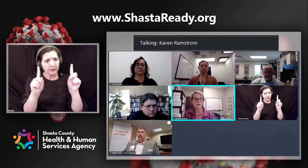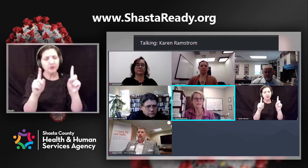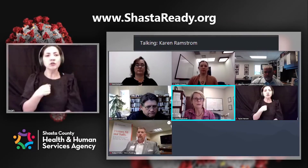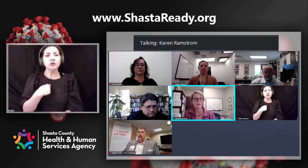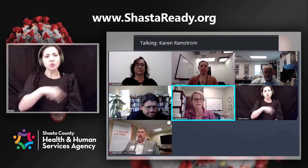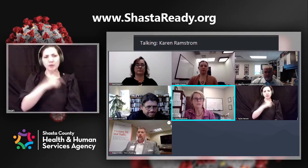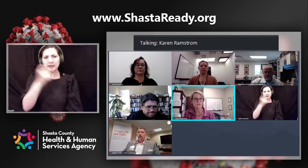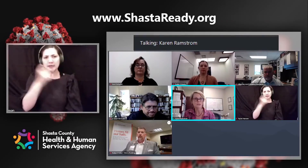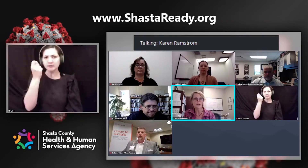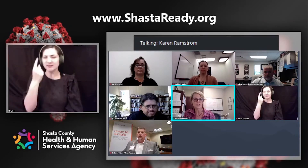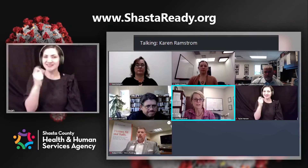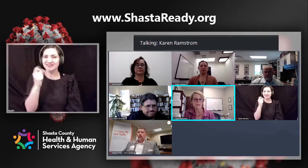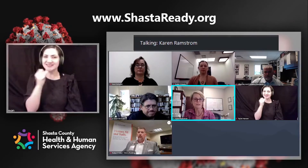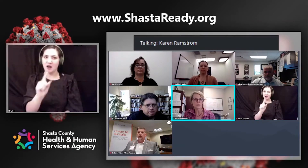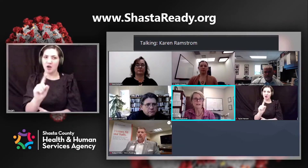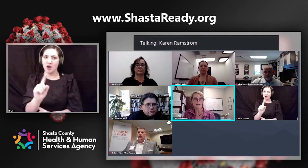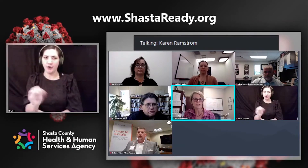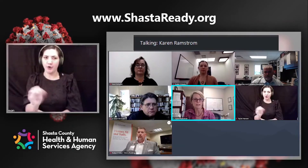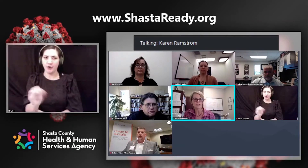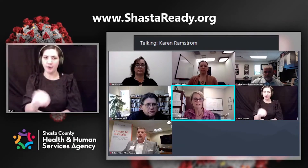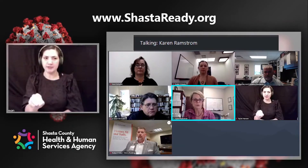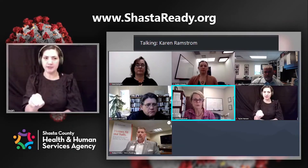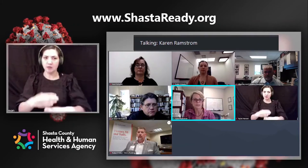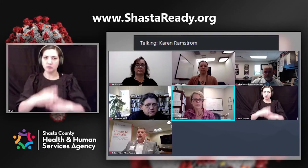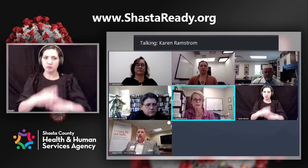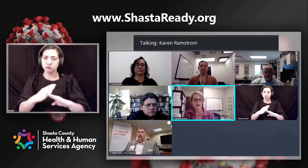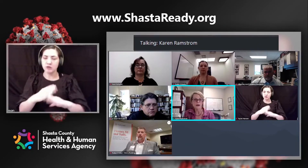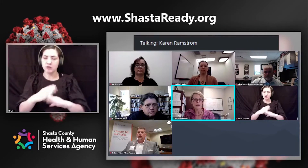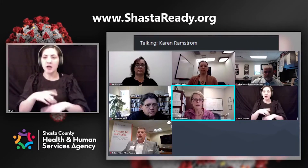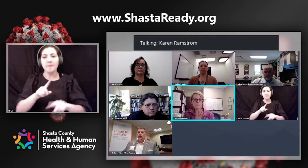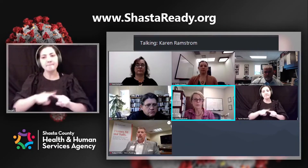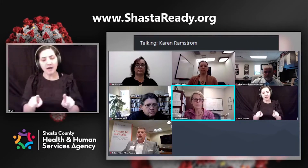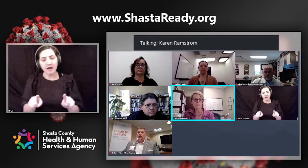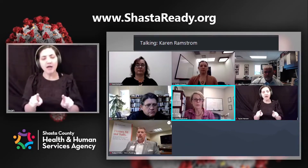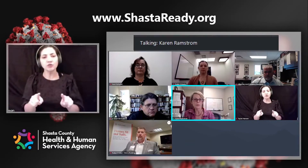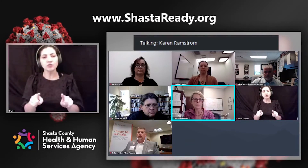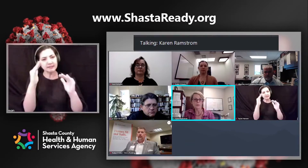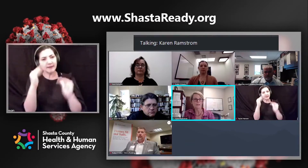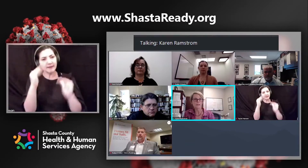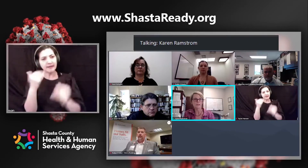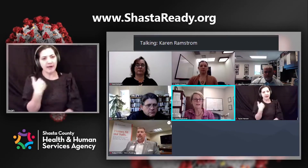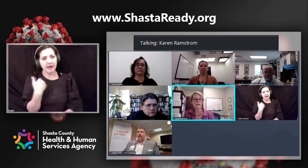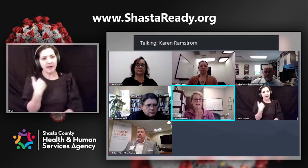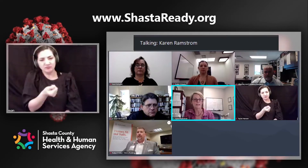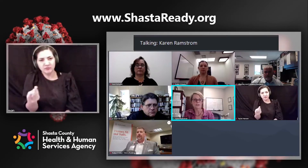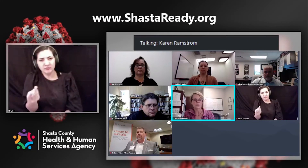have some cases among fully vaccinated individuals, but we are closely monitoring the vaccination